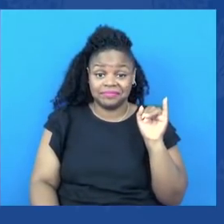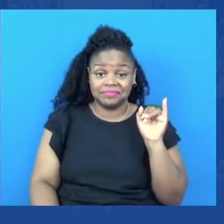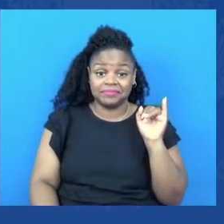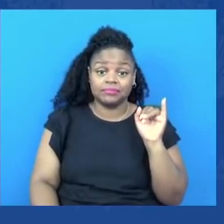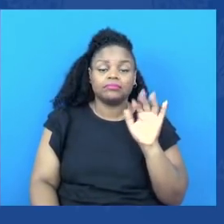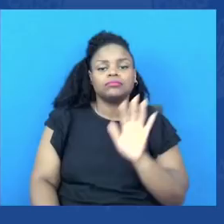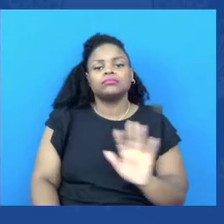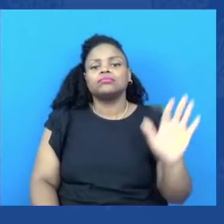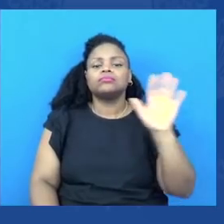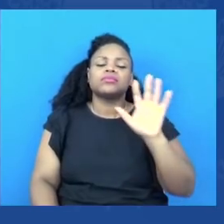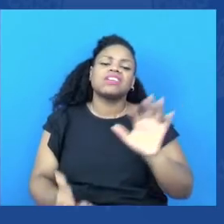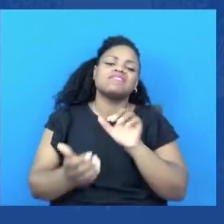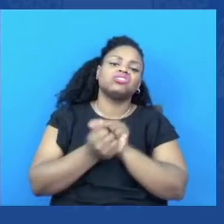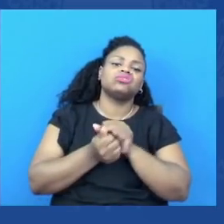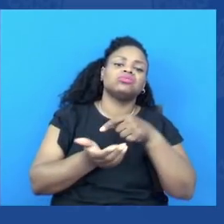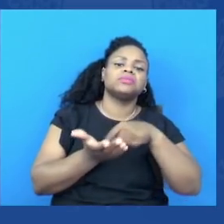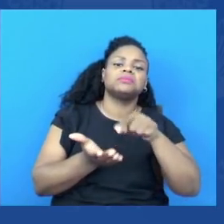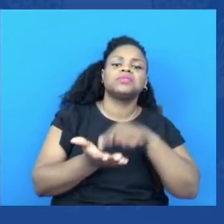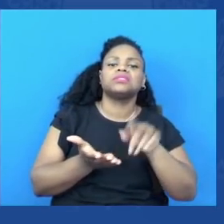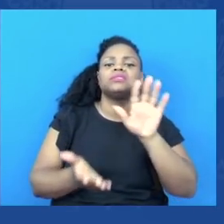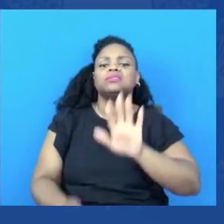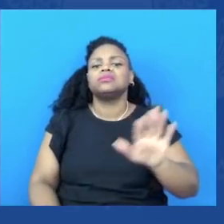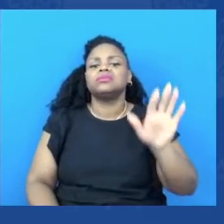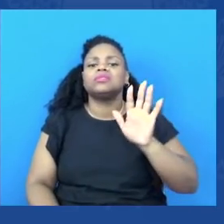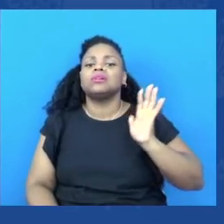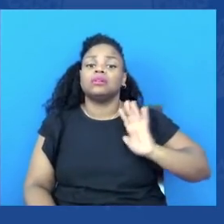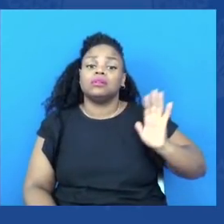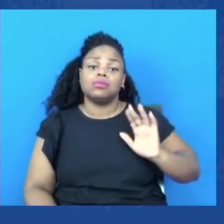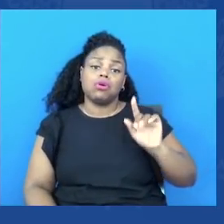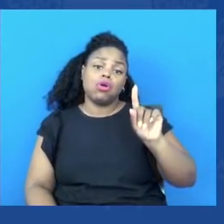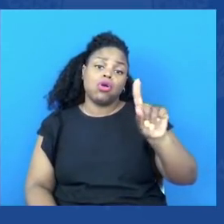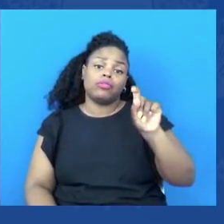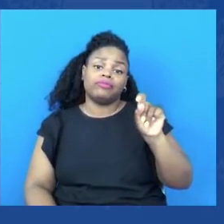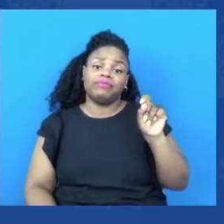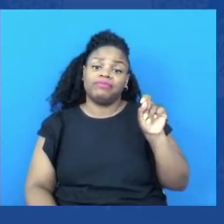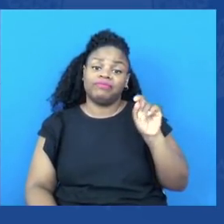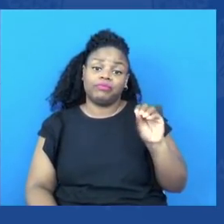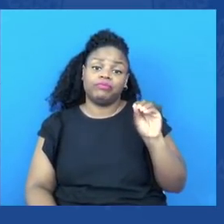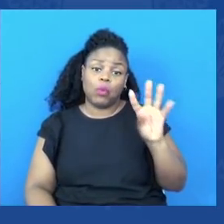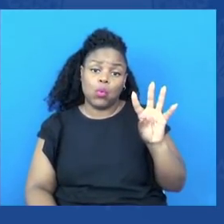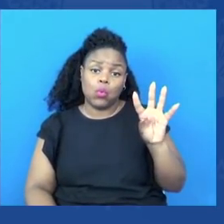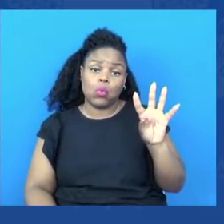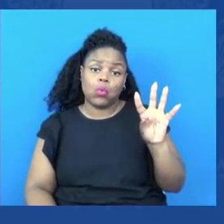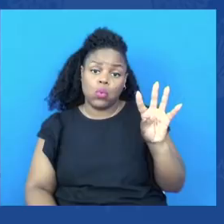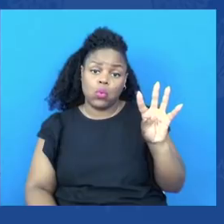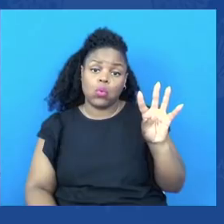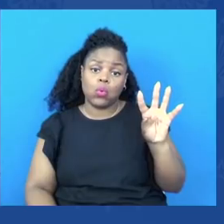from $104 a month to $62 a month.